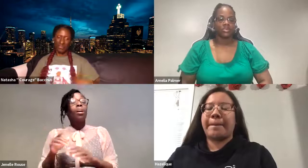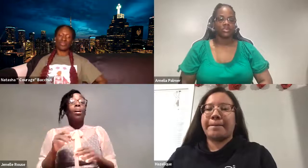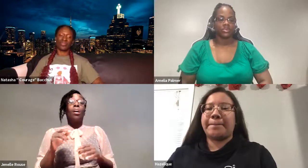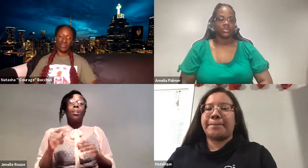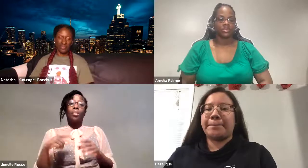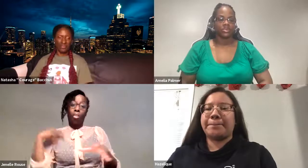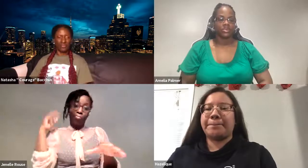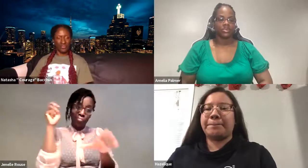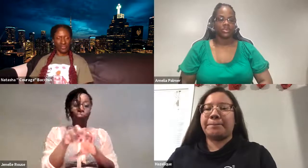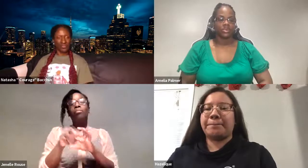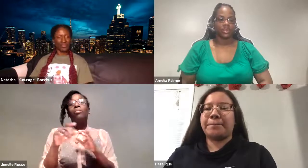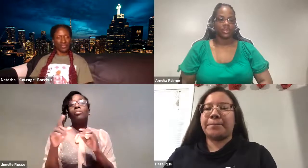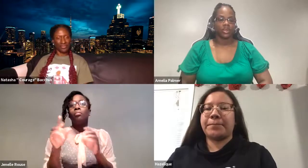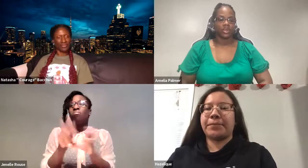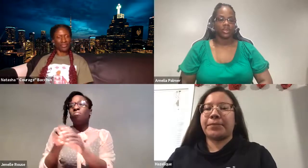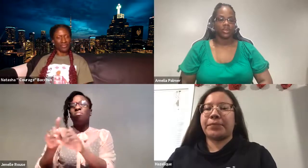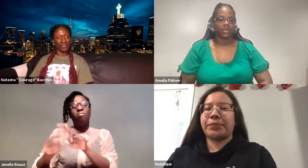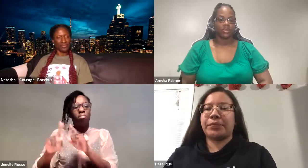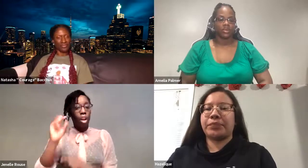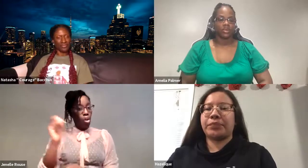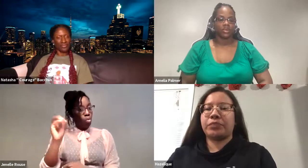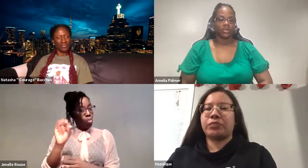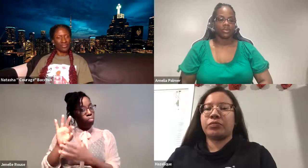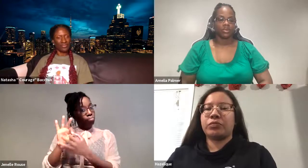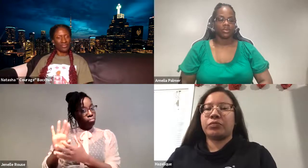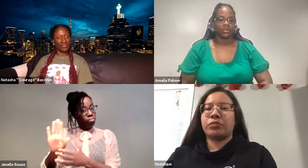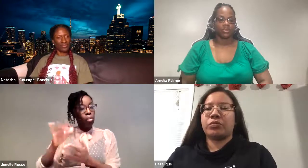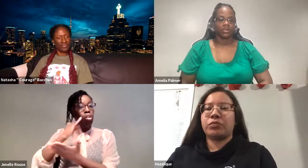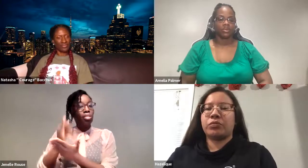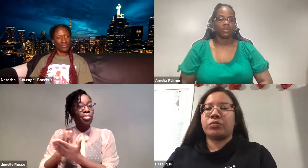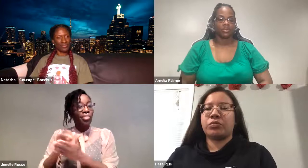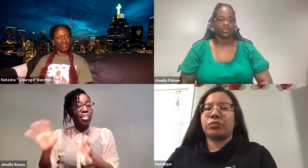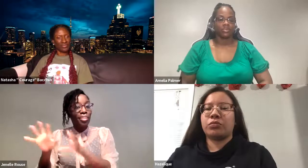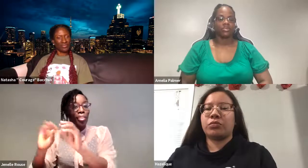so those are my two main passions and i've been involved in many different fields in